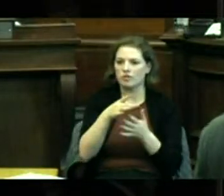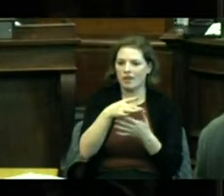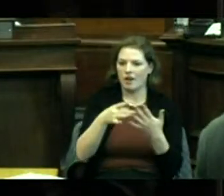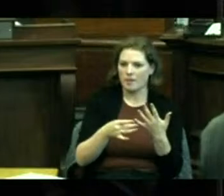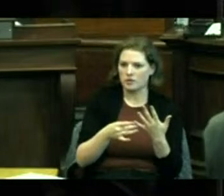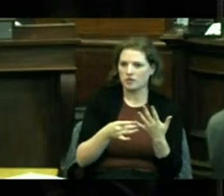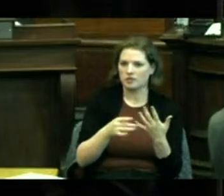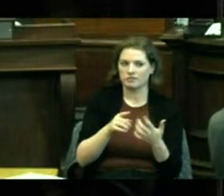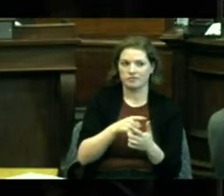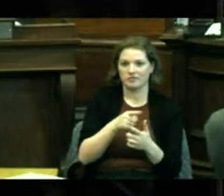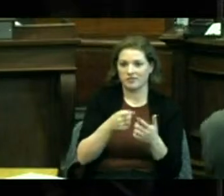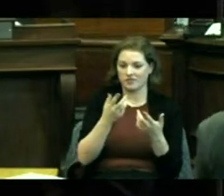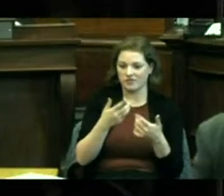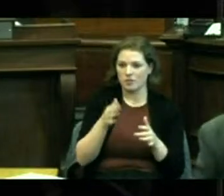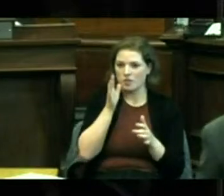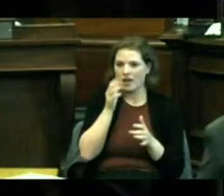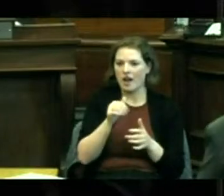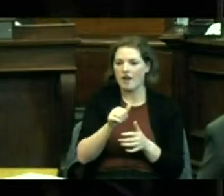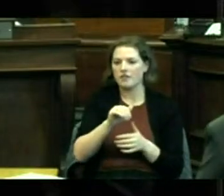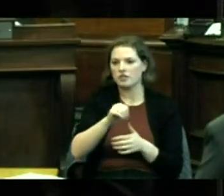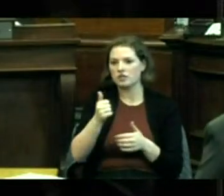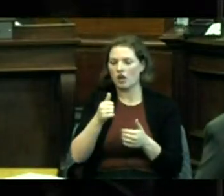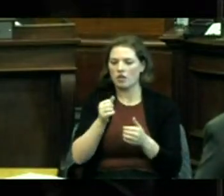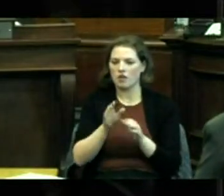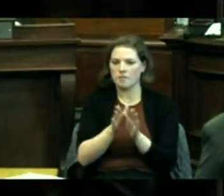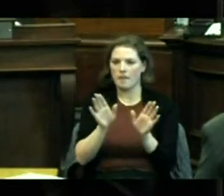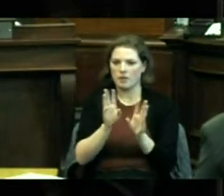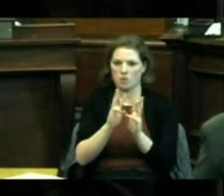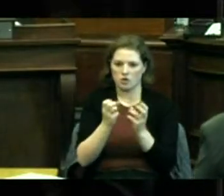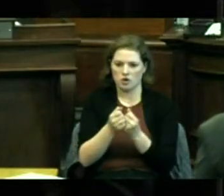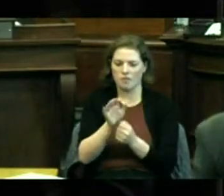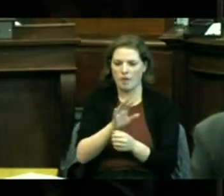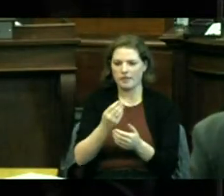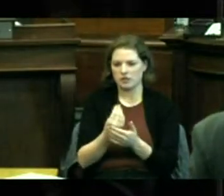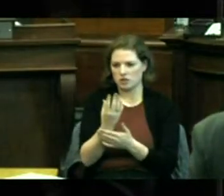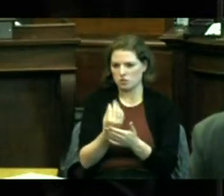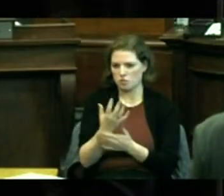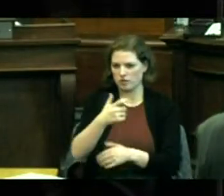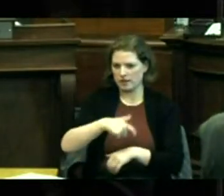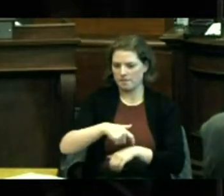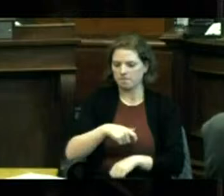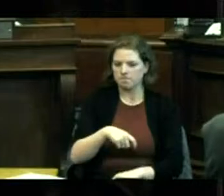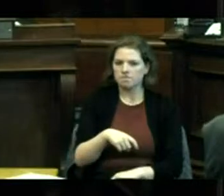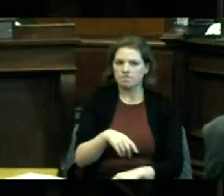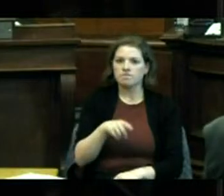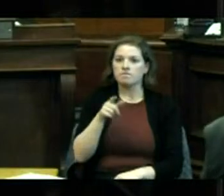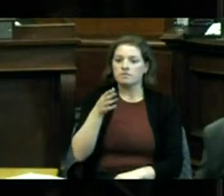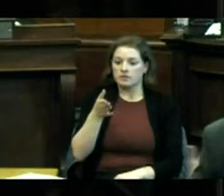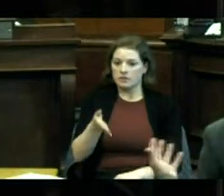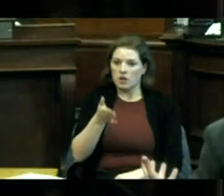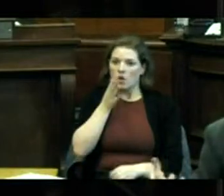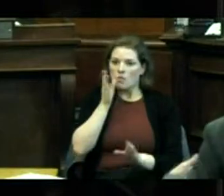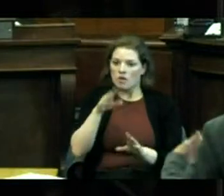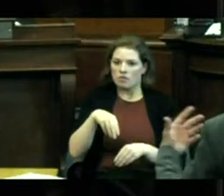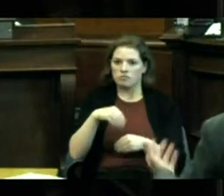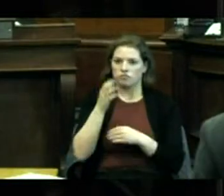through the winter, we will be developing those options and then we will have another public